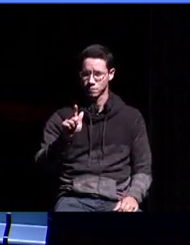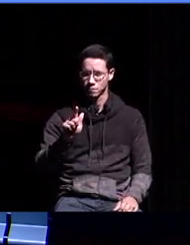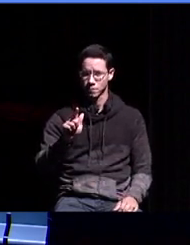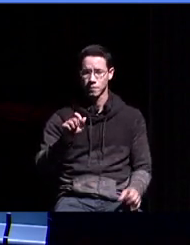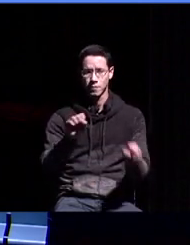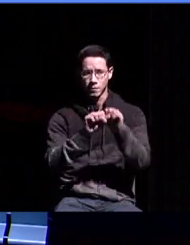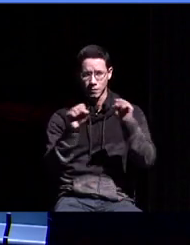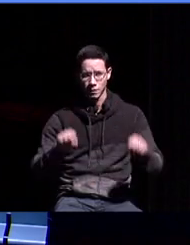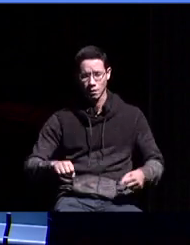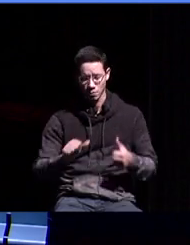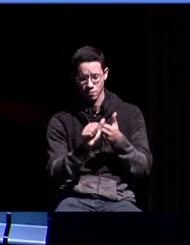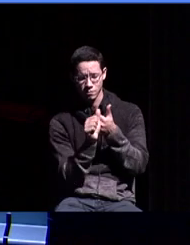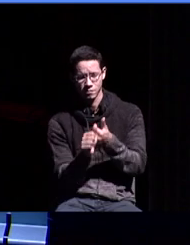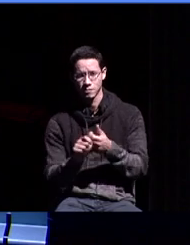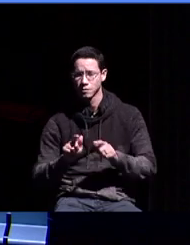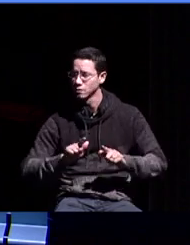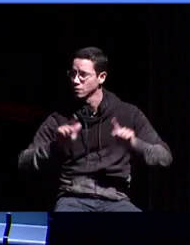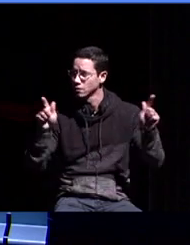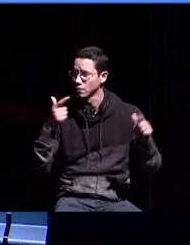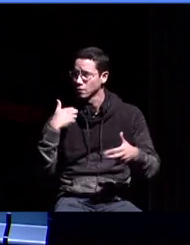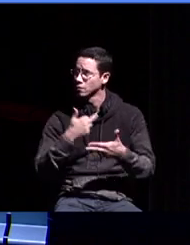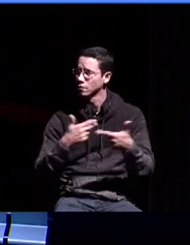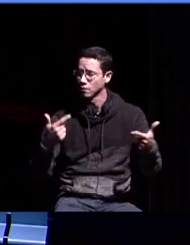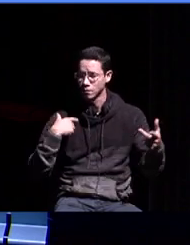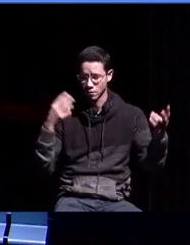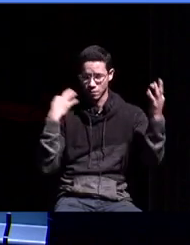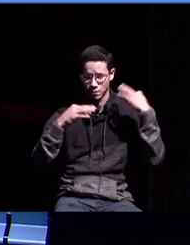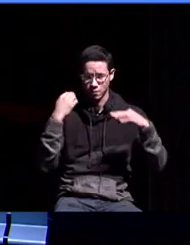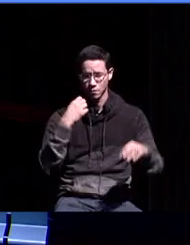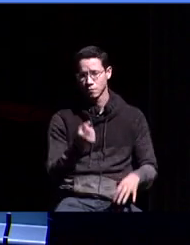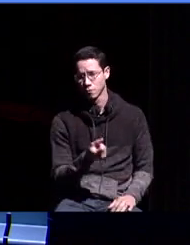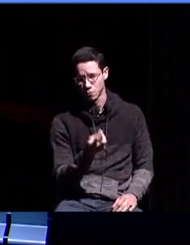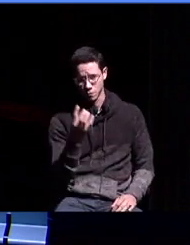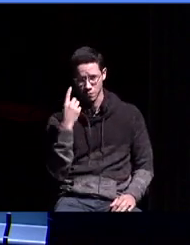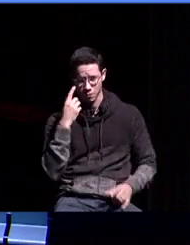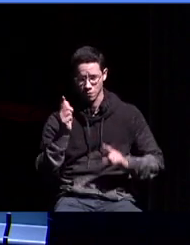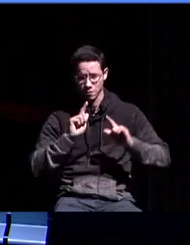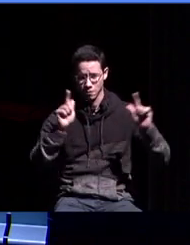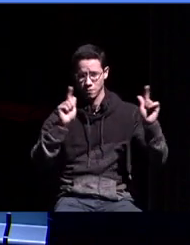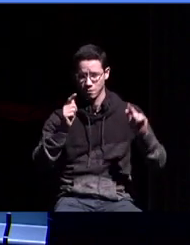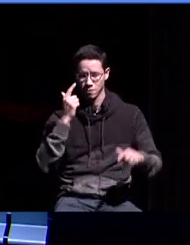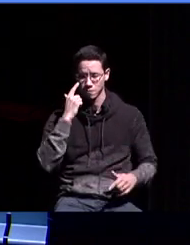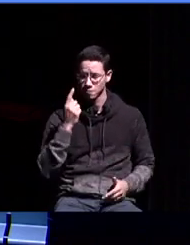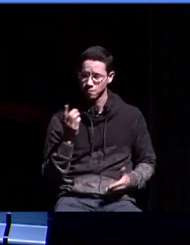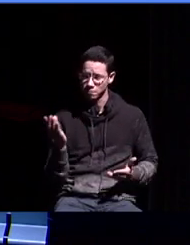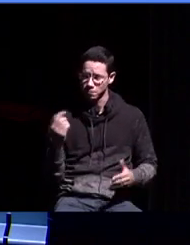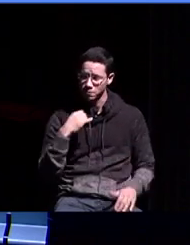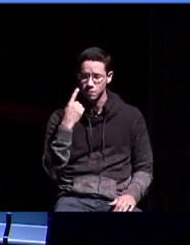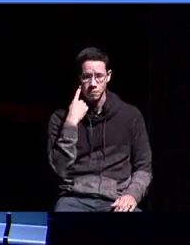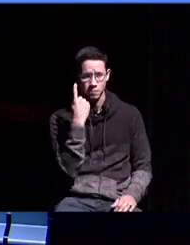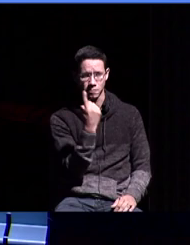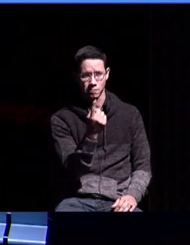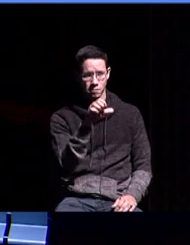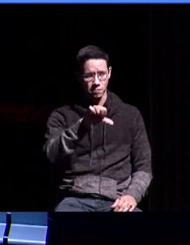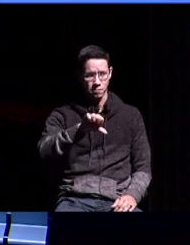Here we see the strikes in the tourism sector. They have been mapping this since 1980 if I’m not mistaken.